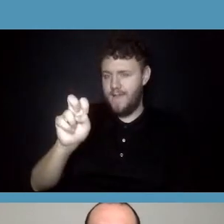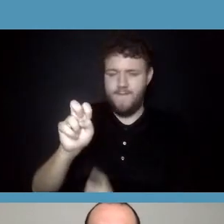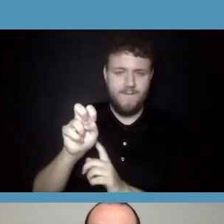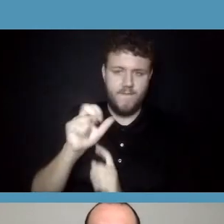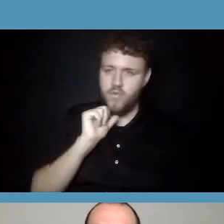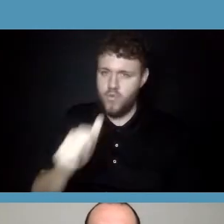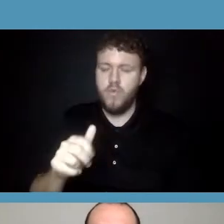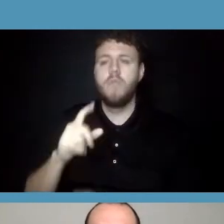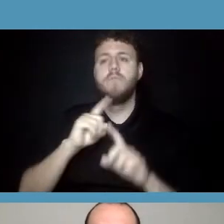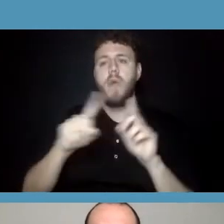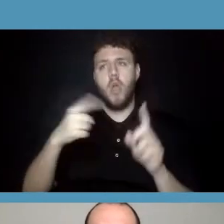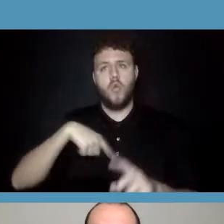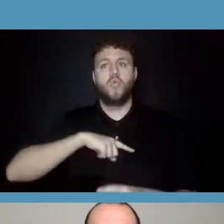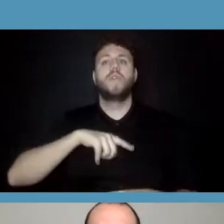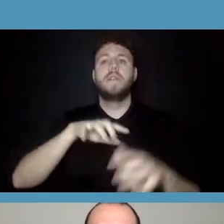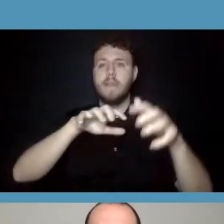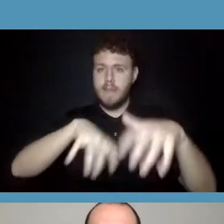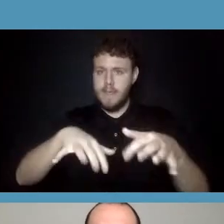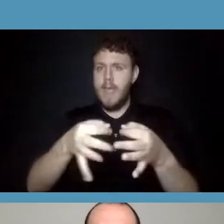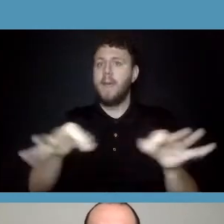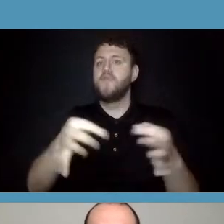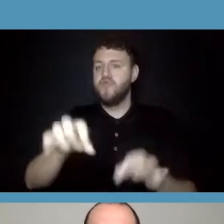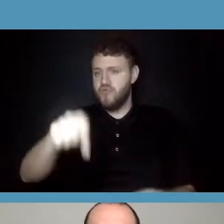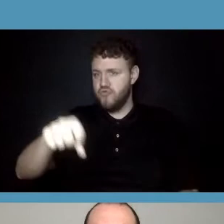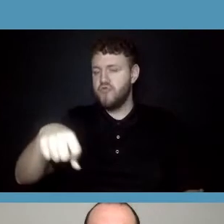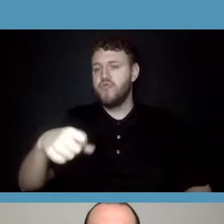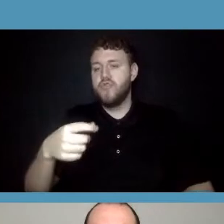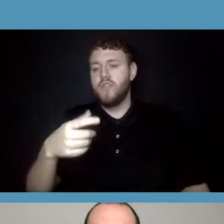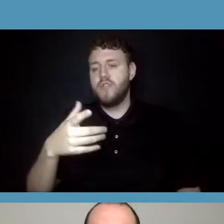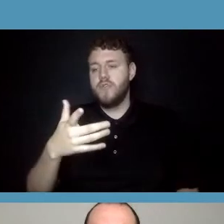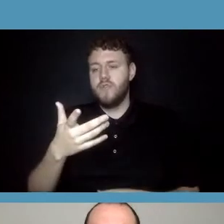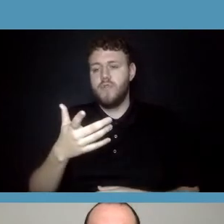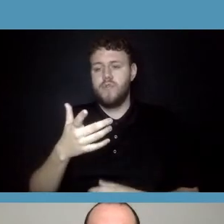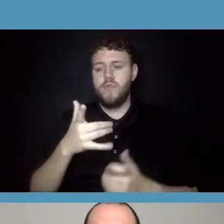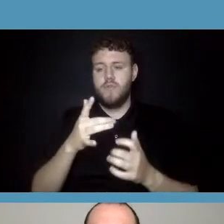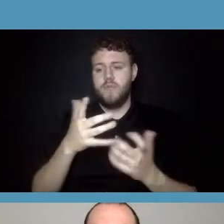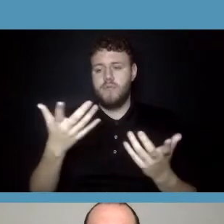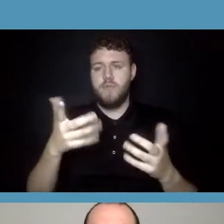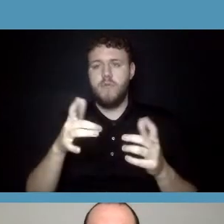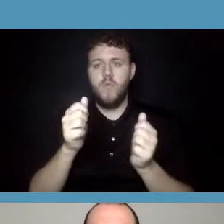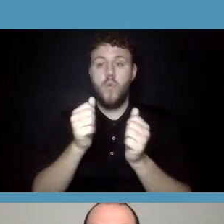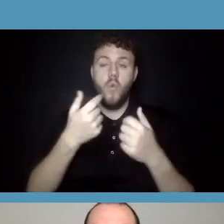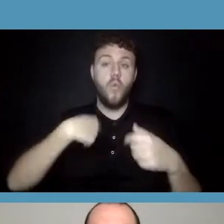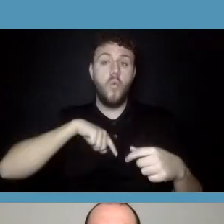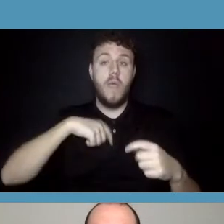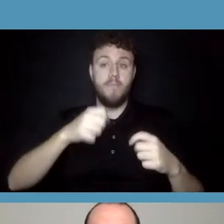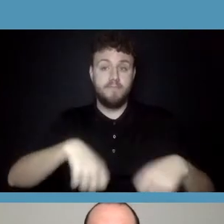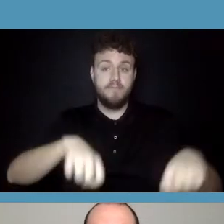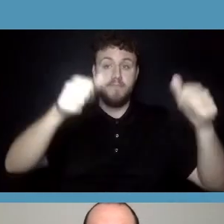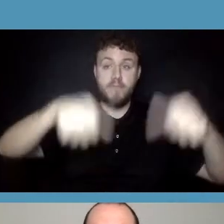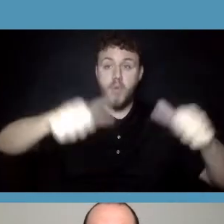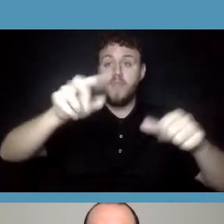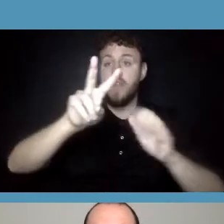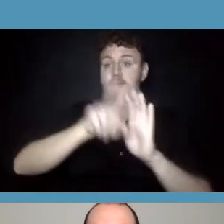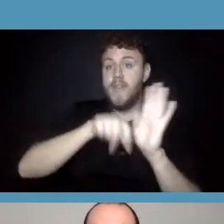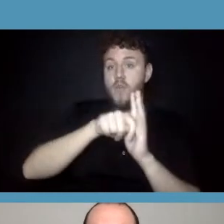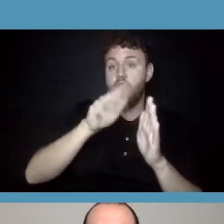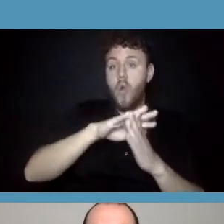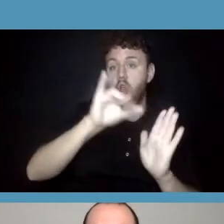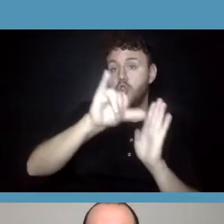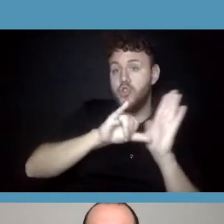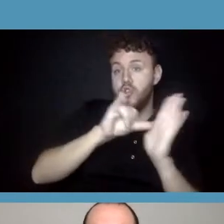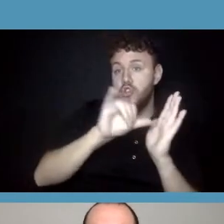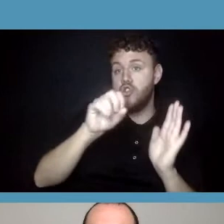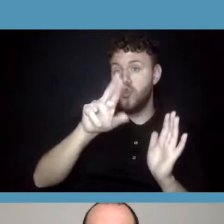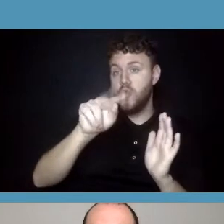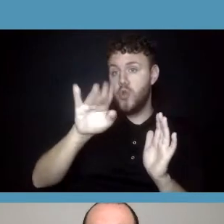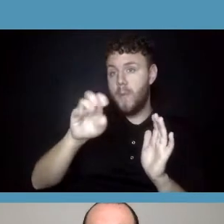We do captions, however, when we upload videos to YouTube and Facebook, they come with, you